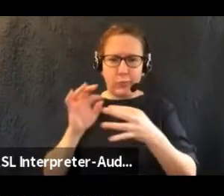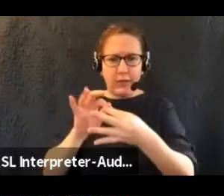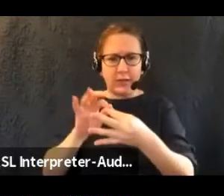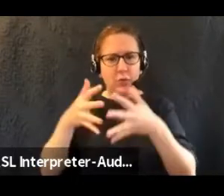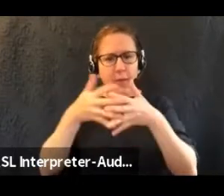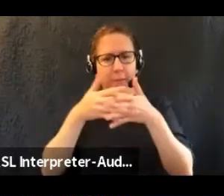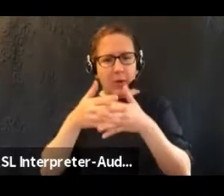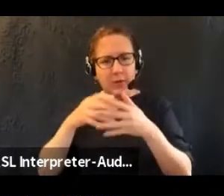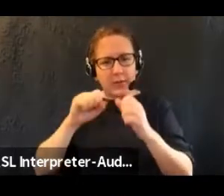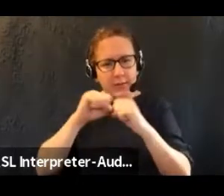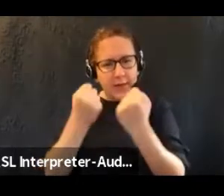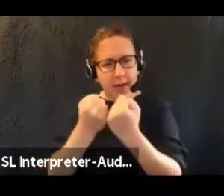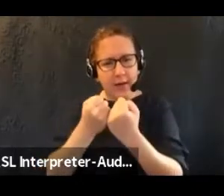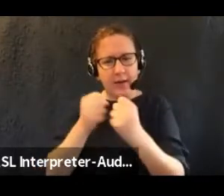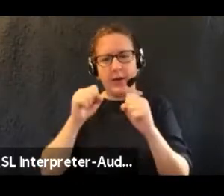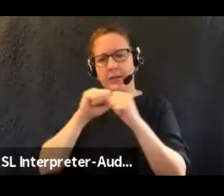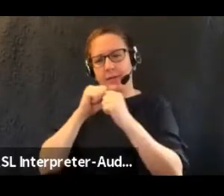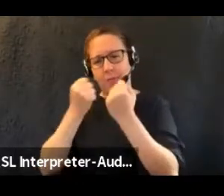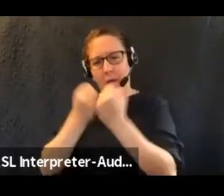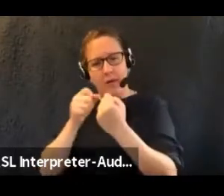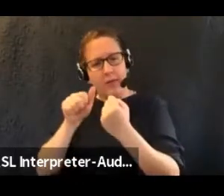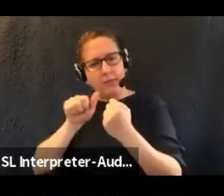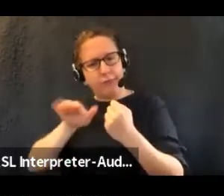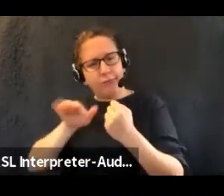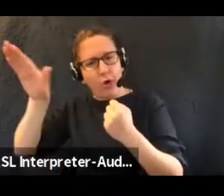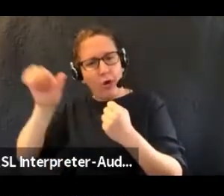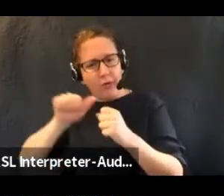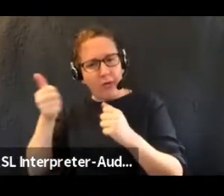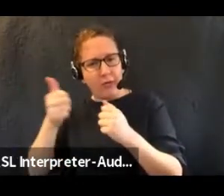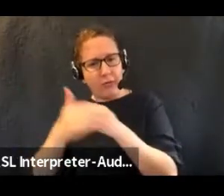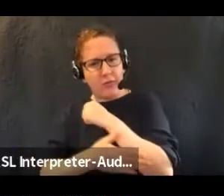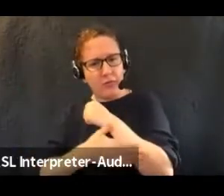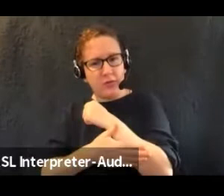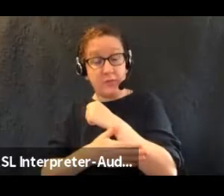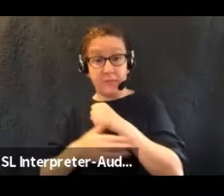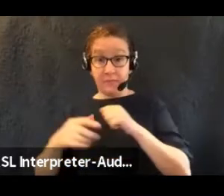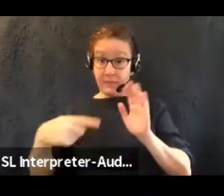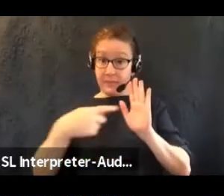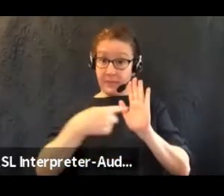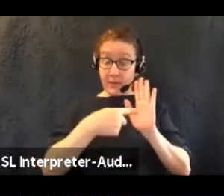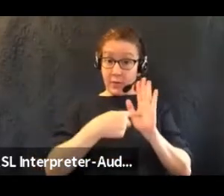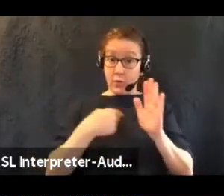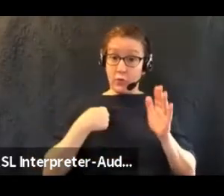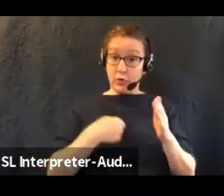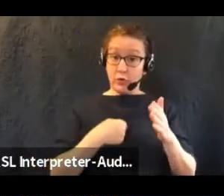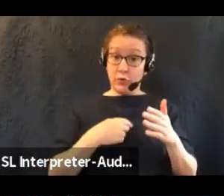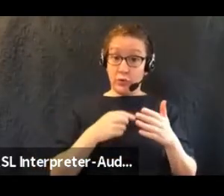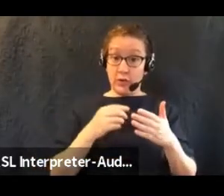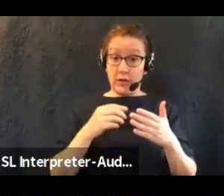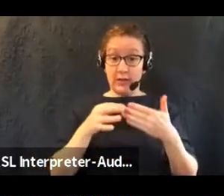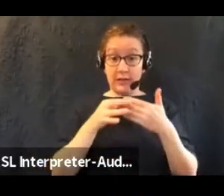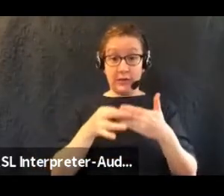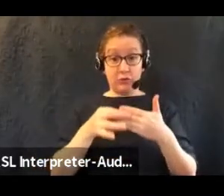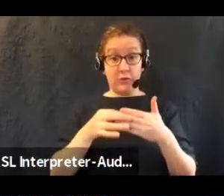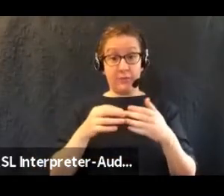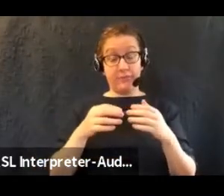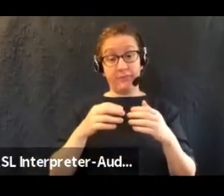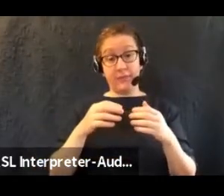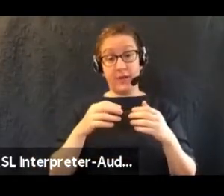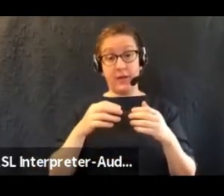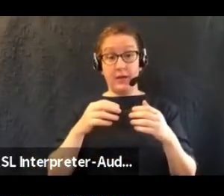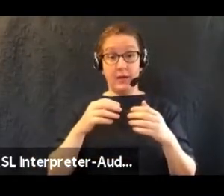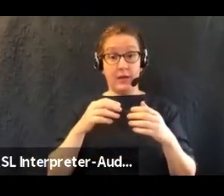so in that example, we do activities for our Brazilian Fulbrighters who are here in the